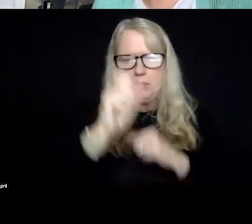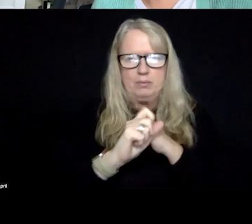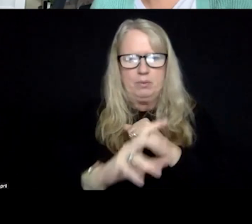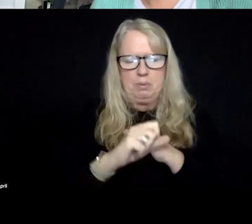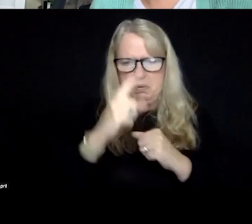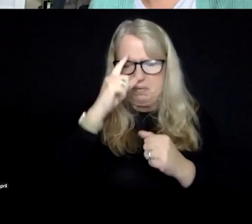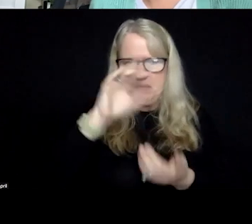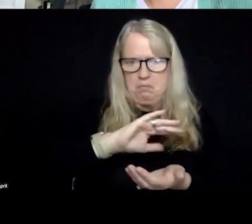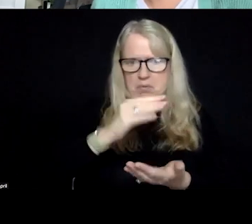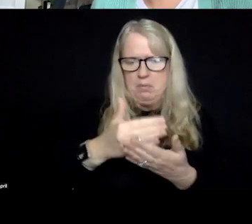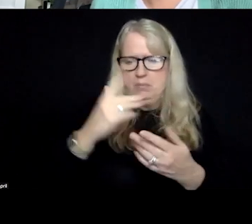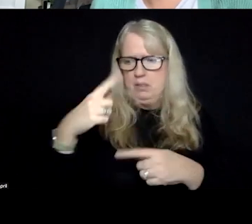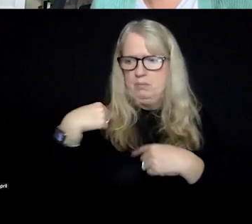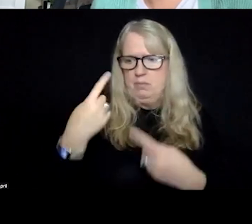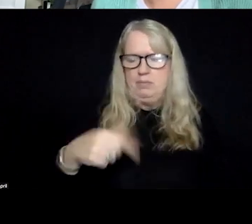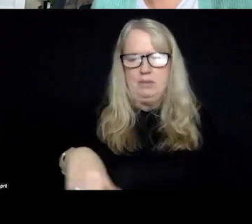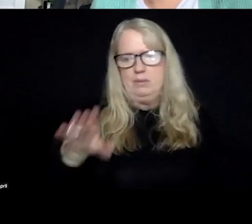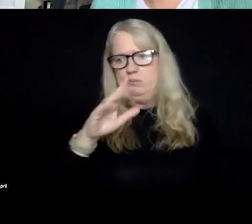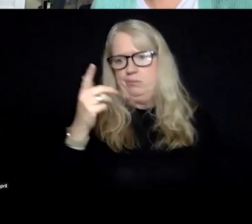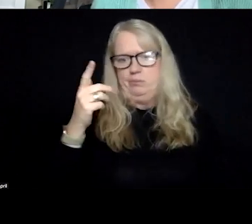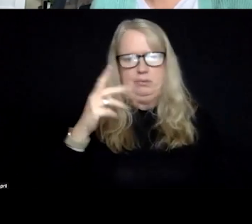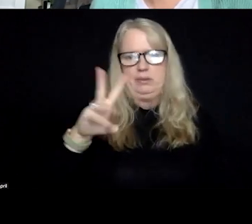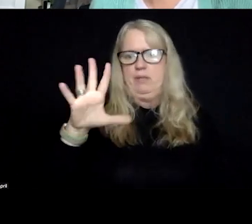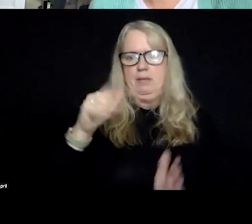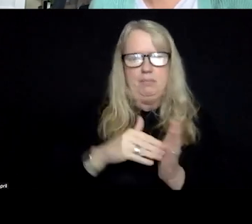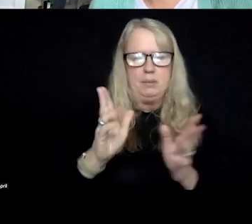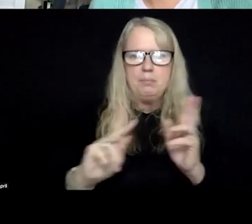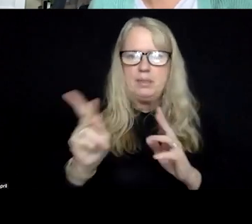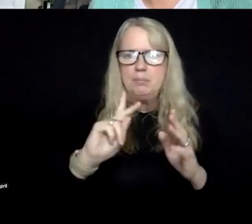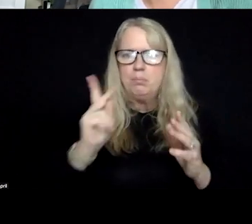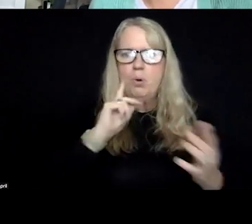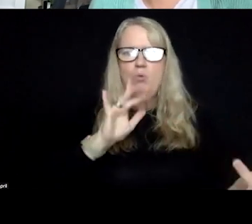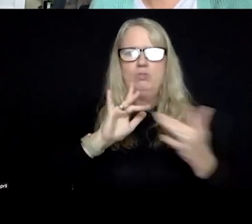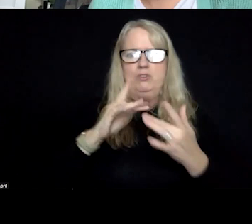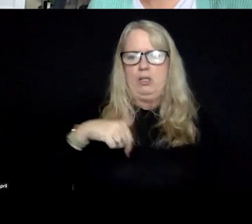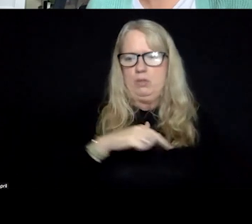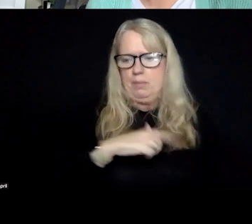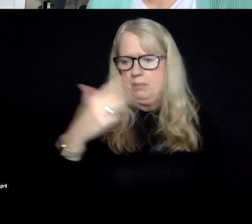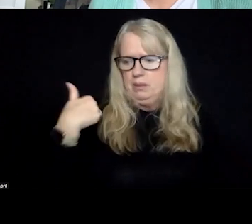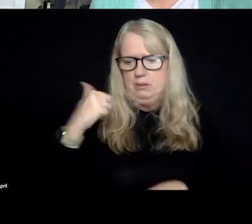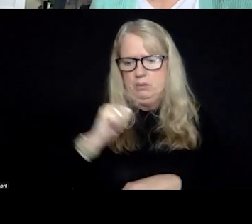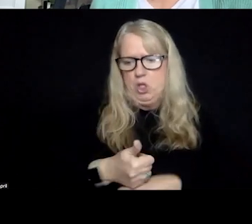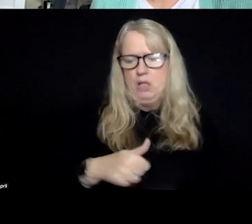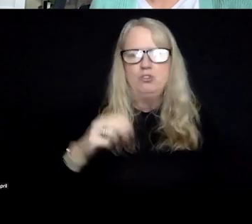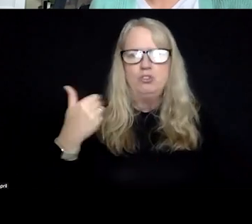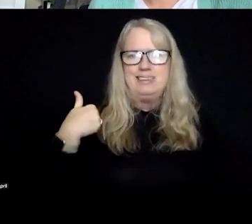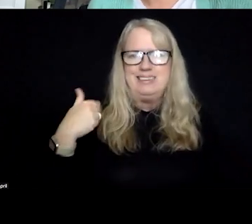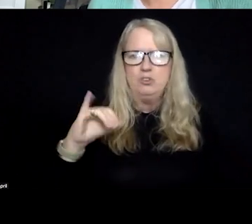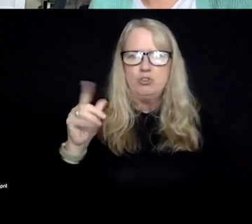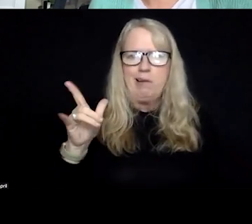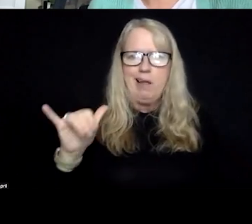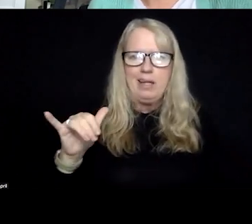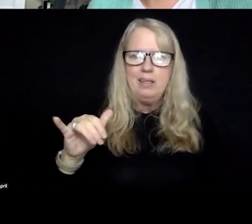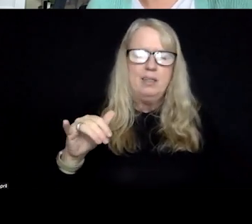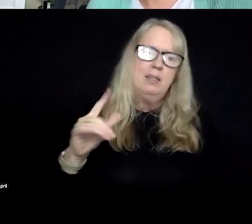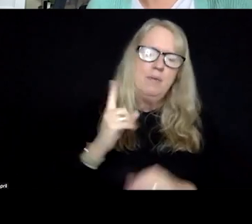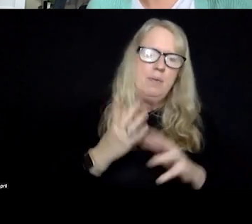THAT WE HAVE THIS 6.5 MILLION PEOPLE REACH OUT THROUGH NO REAL